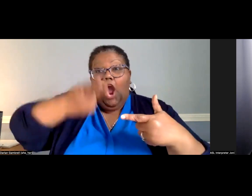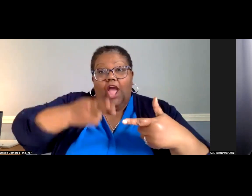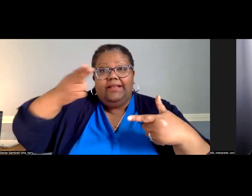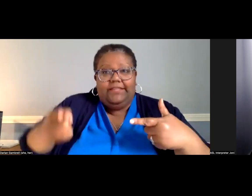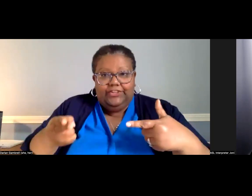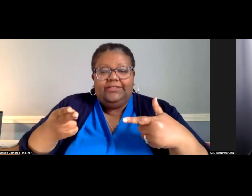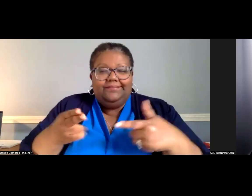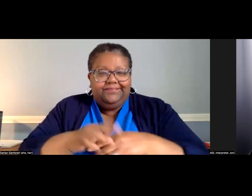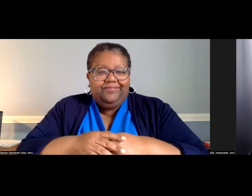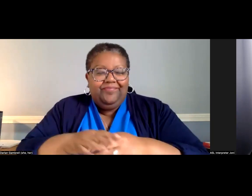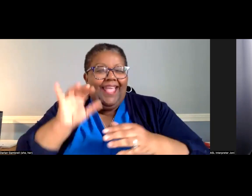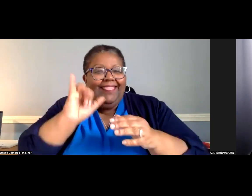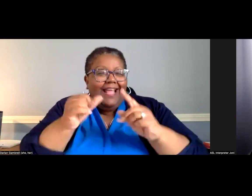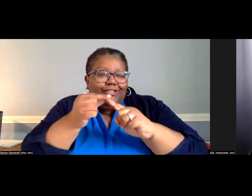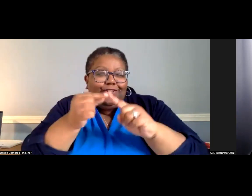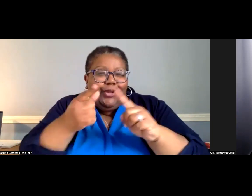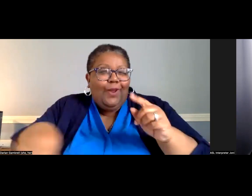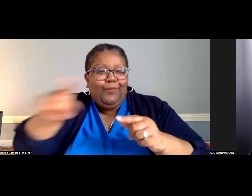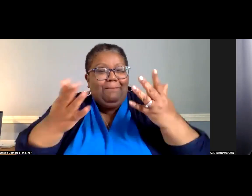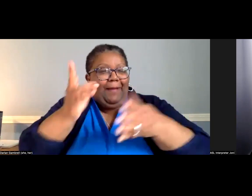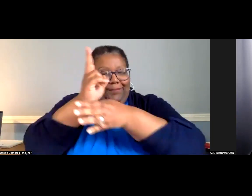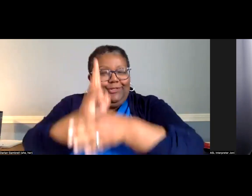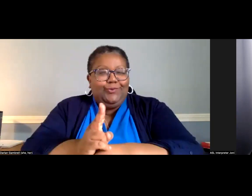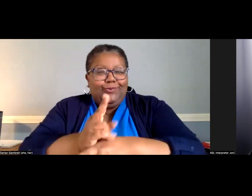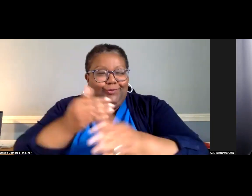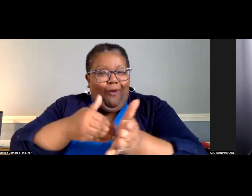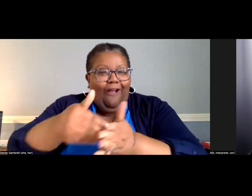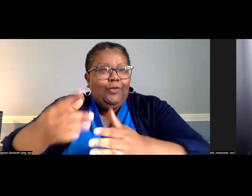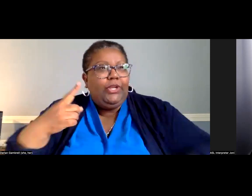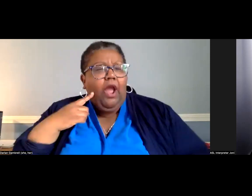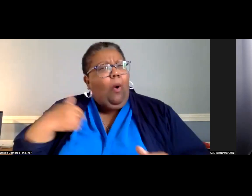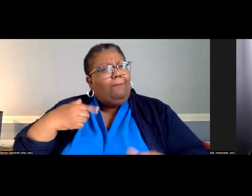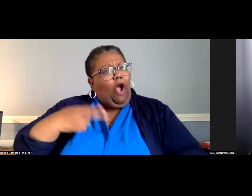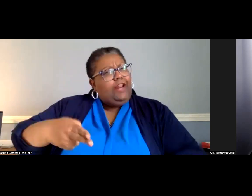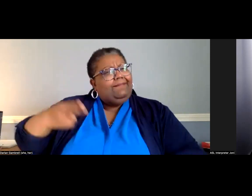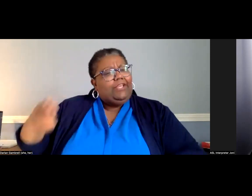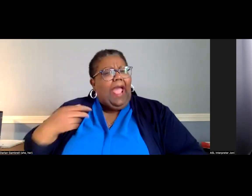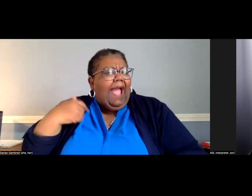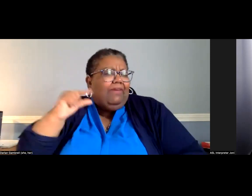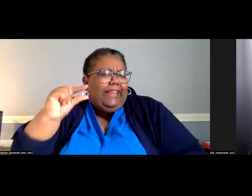gestures as well. next you have the hard of hearing population that's a term you might often